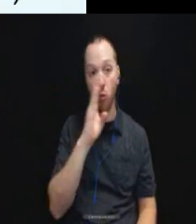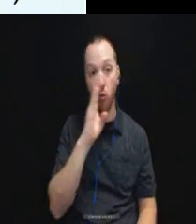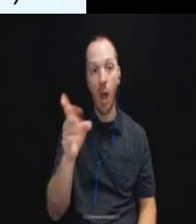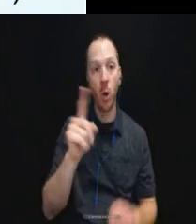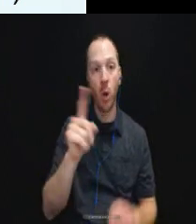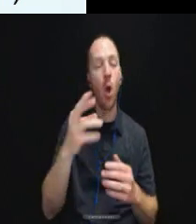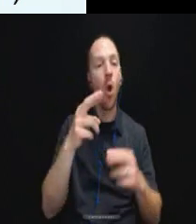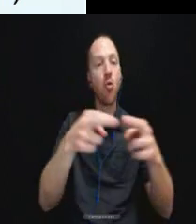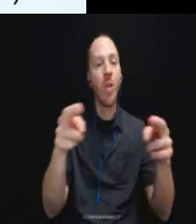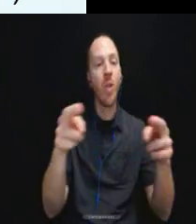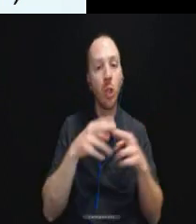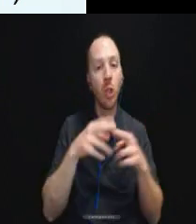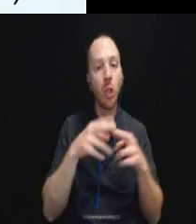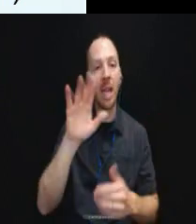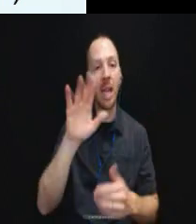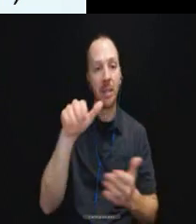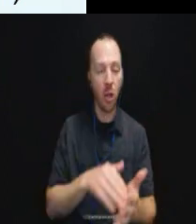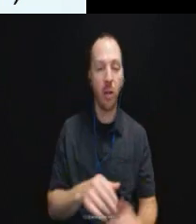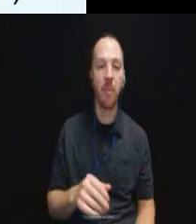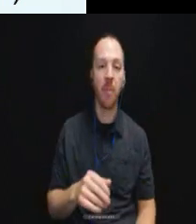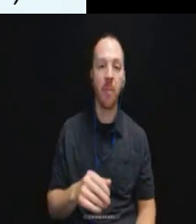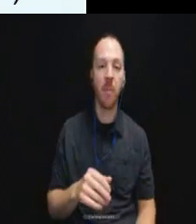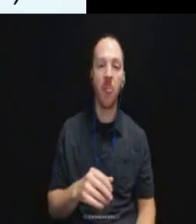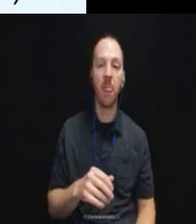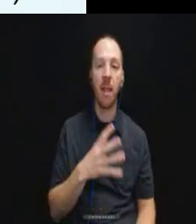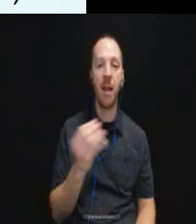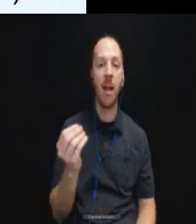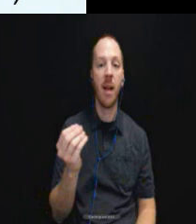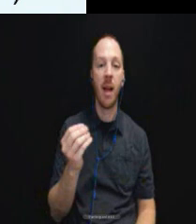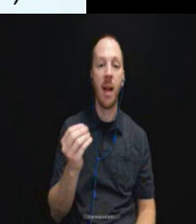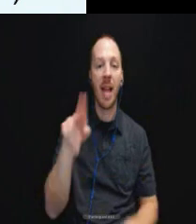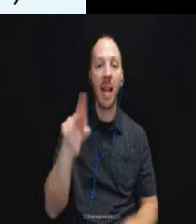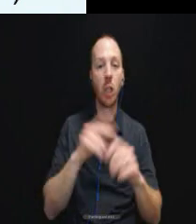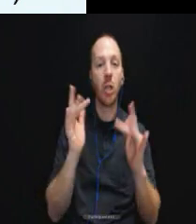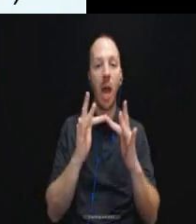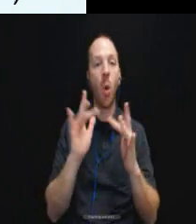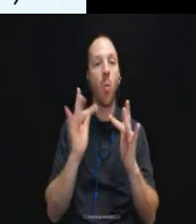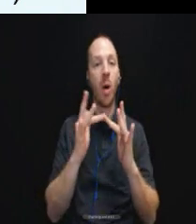And the national network website is adata.org.